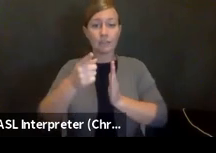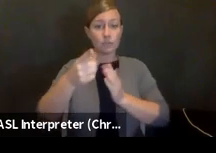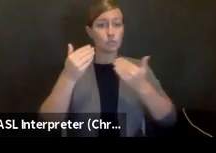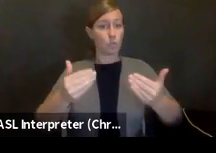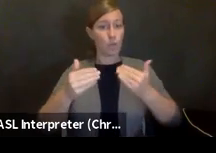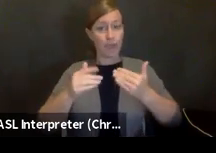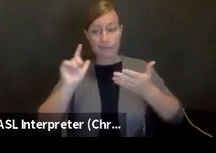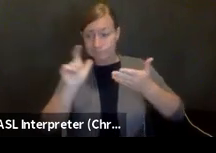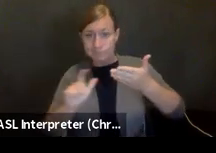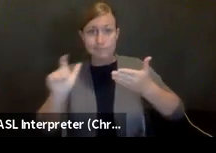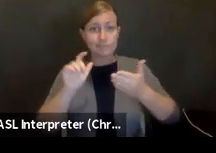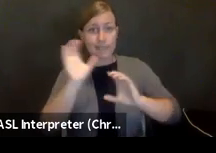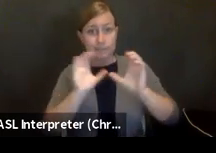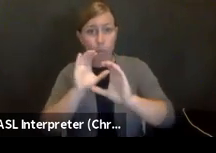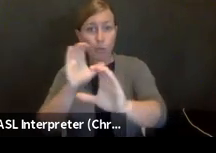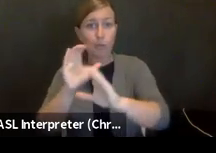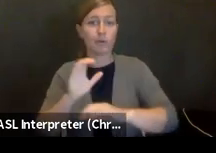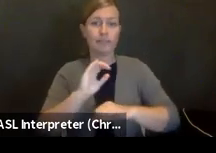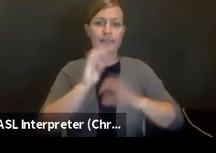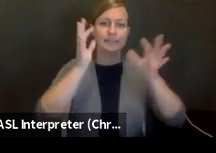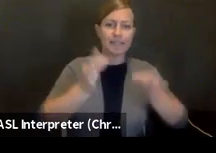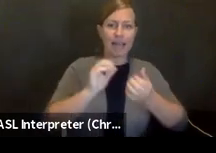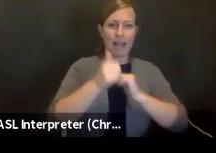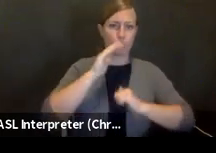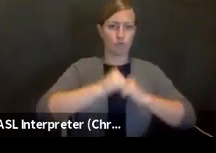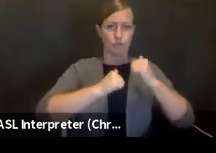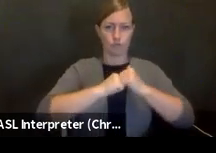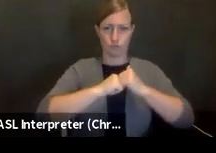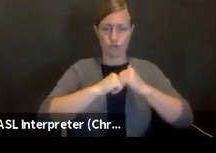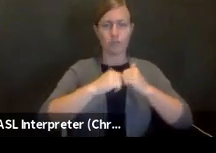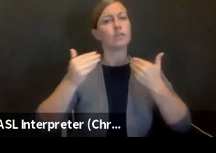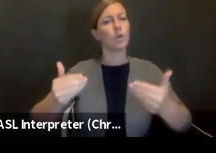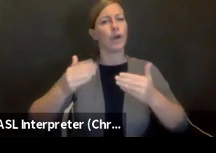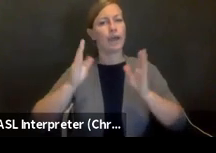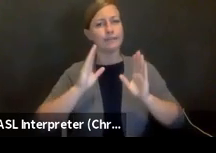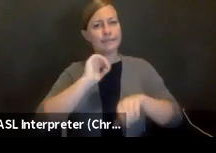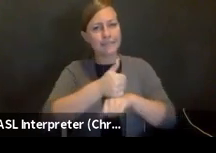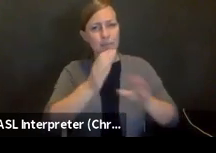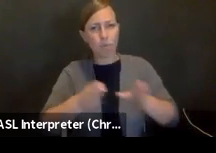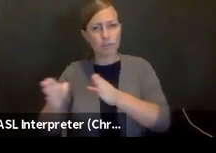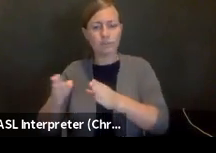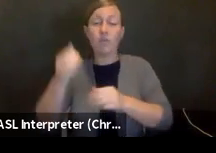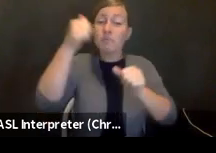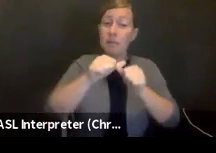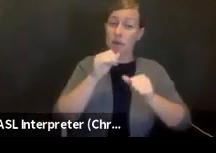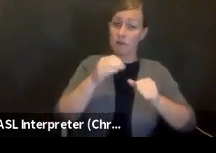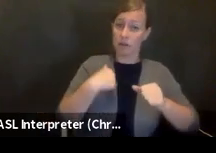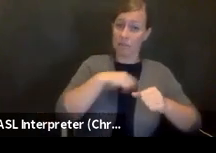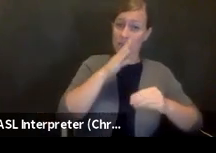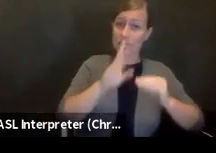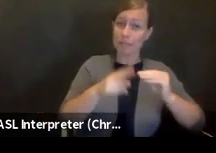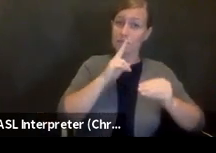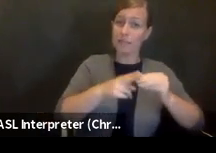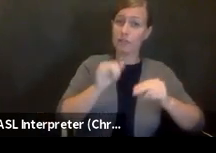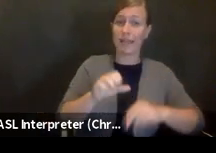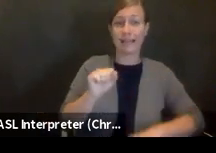ESD 189 - Amy Colburn: Decided to begin setting up an organizational structure. Remember, you can use that sandbox and then save resources so that when you have your formal class, you can add things